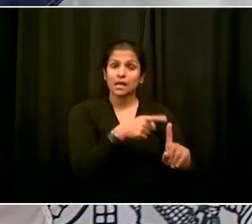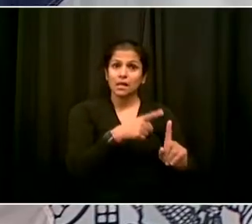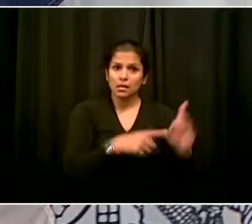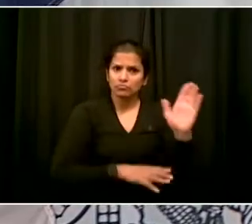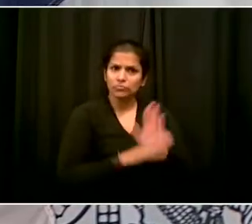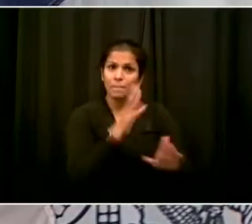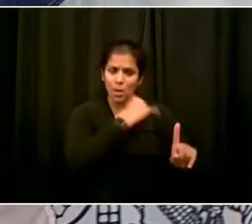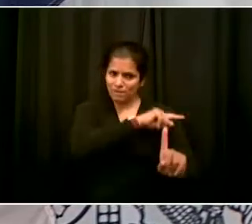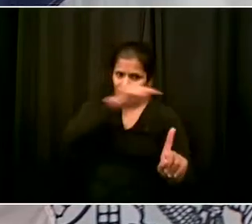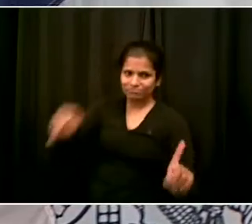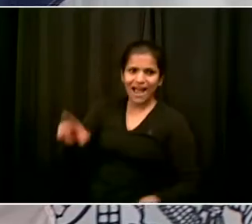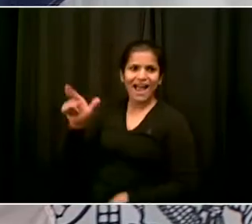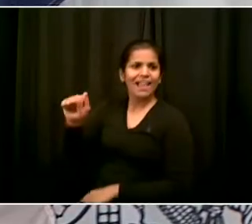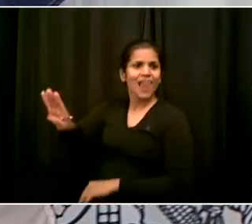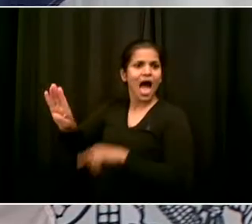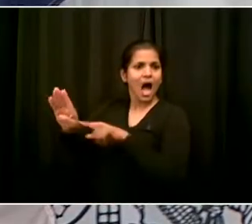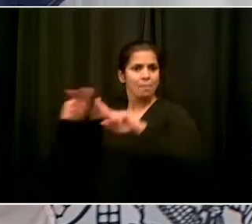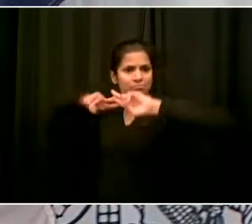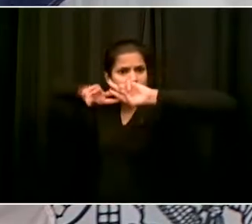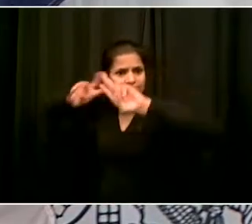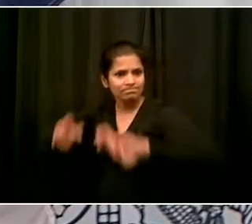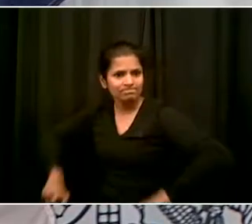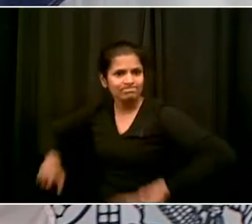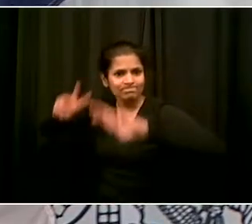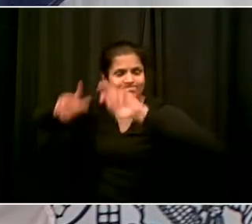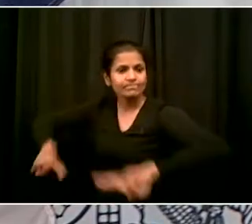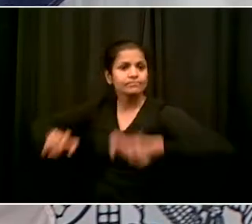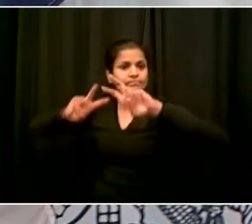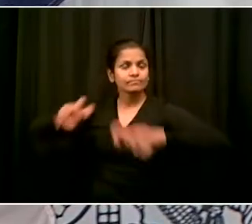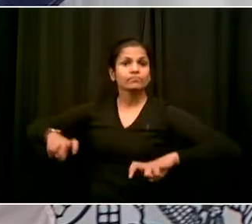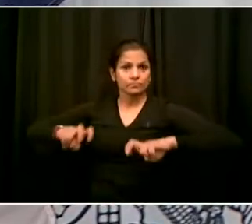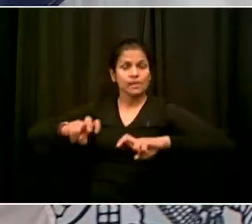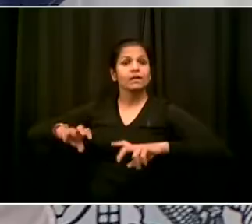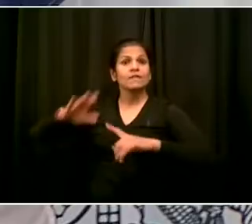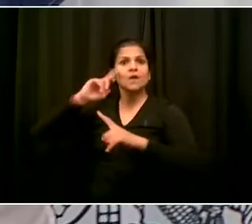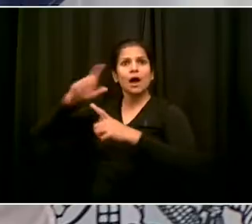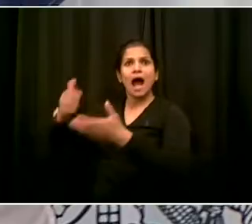RECOVERY OF NEW YORK CITY, TO BRINGING BACK AND BUILDING AN EVEN STRONGER BASE OF JOBS.